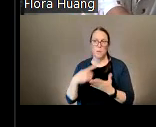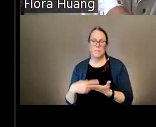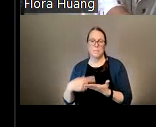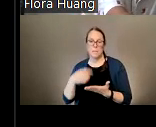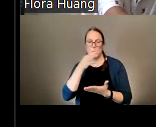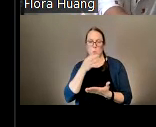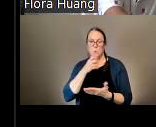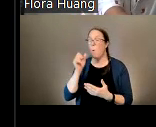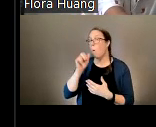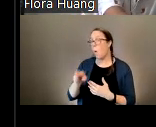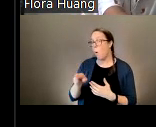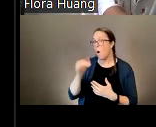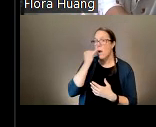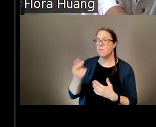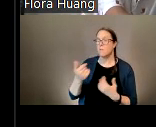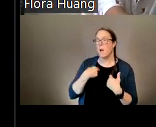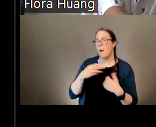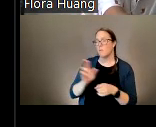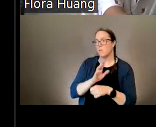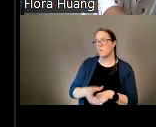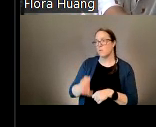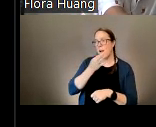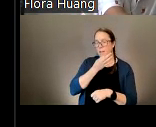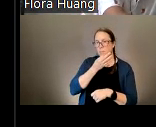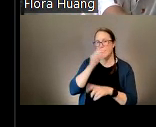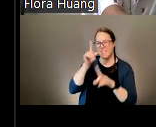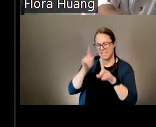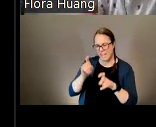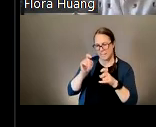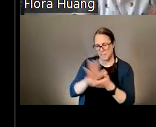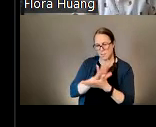Or by having a user expert just test that out really quickly to make sure it works.